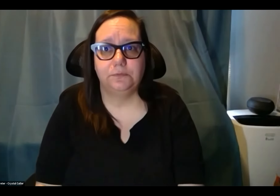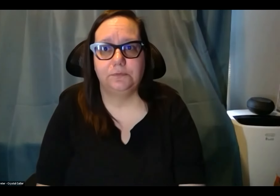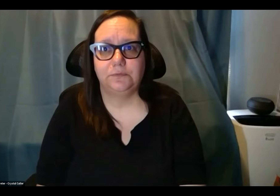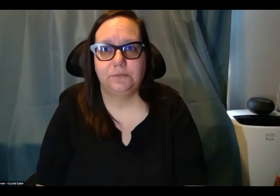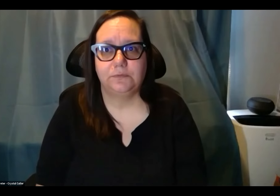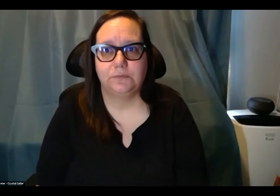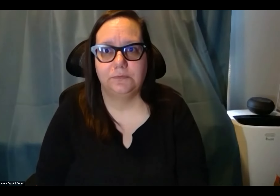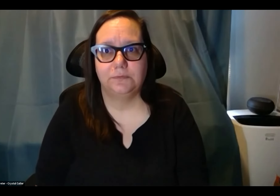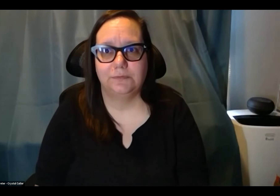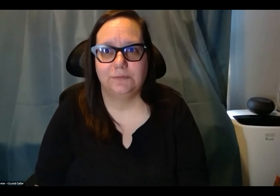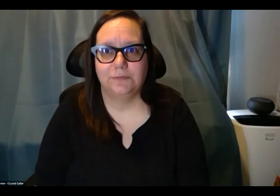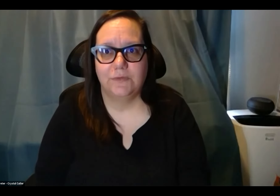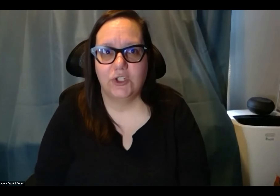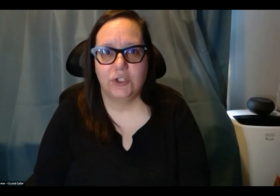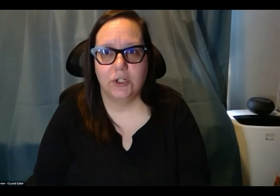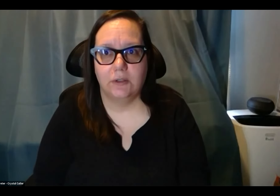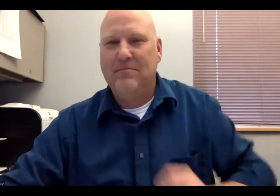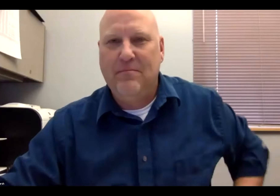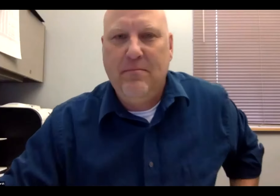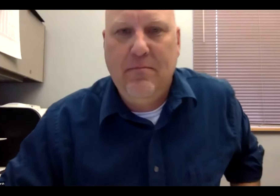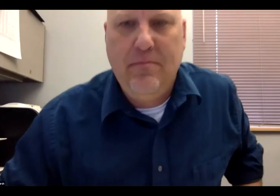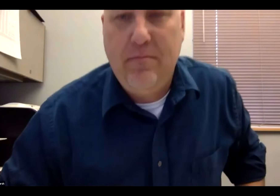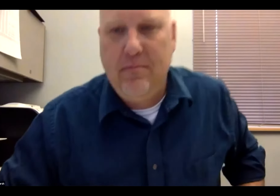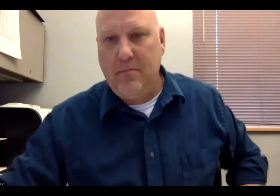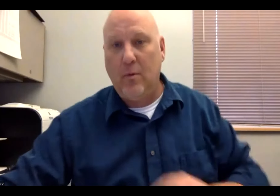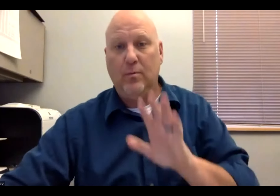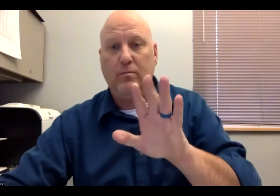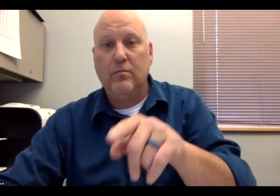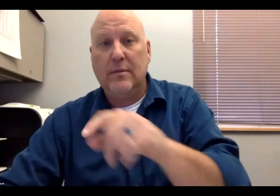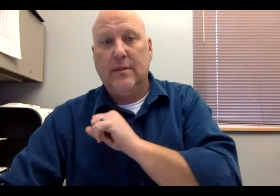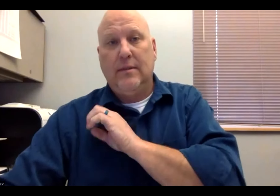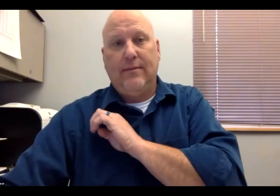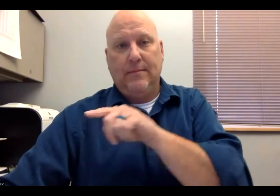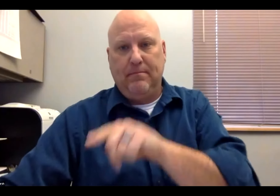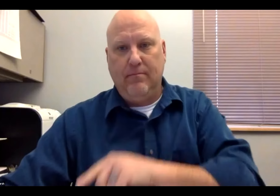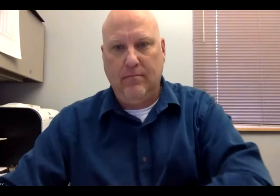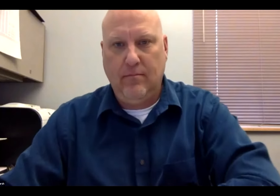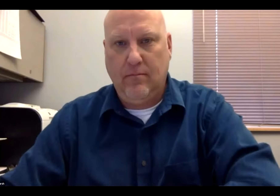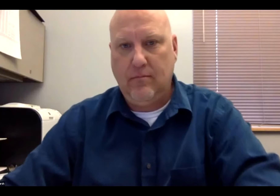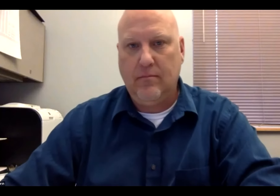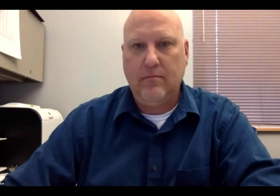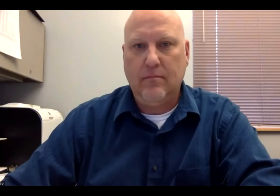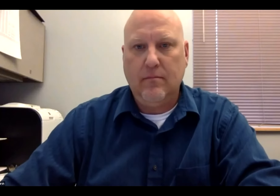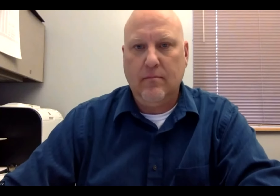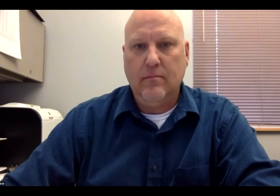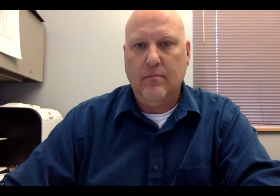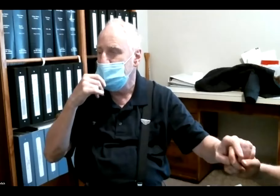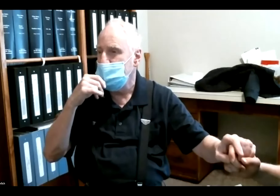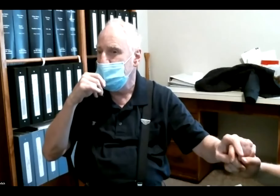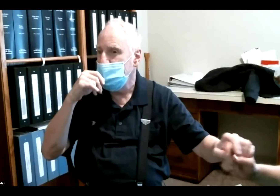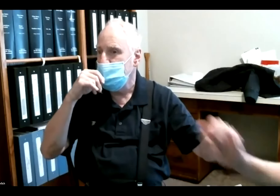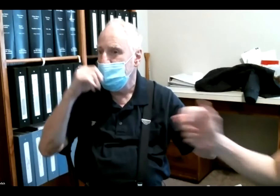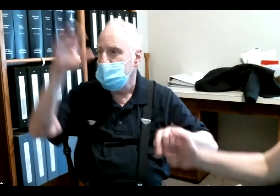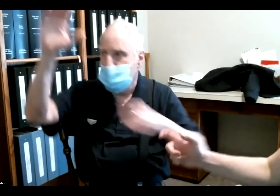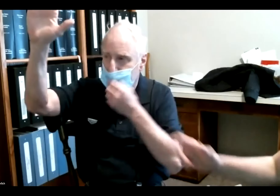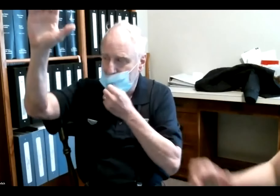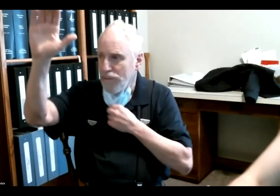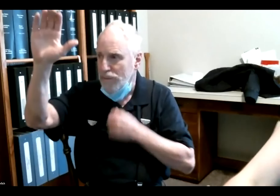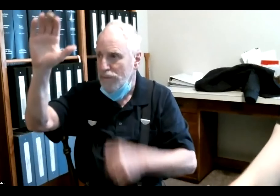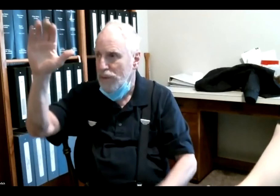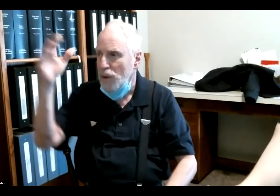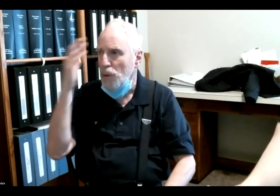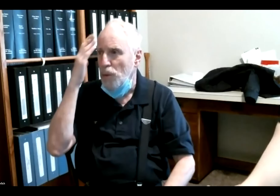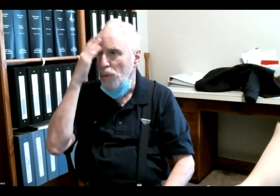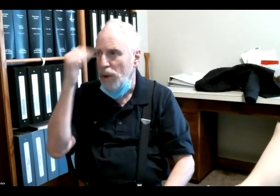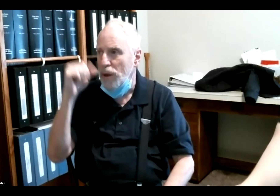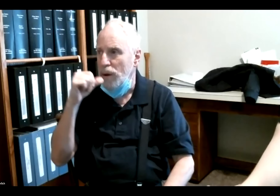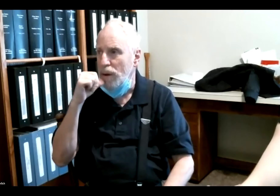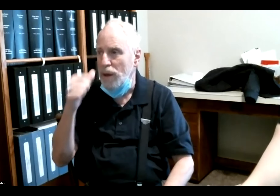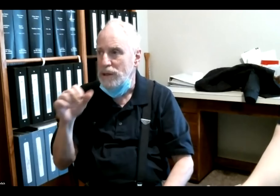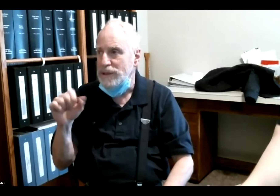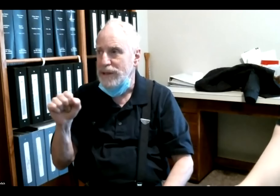Trenton. Sure. >> Stephen?